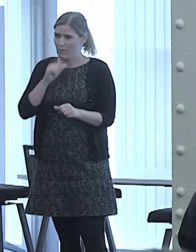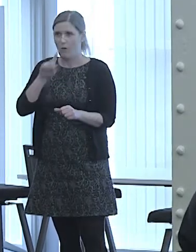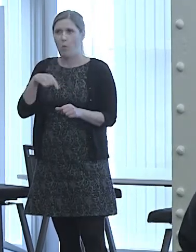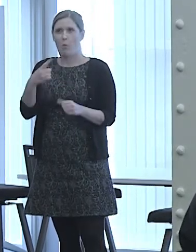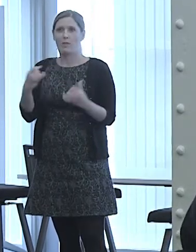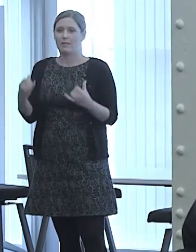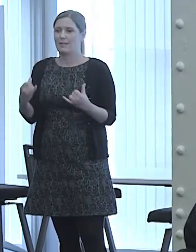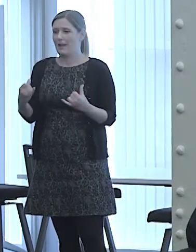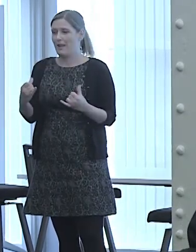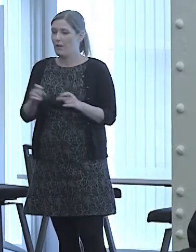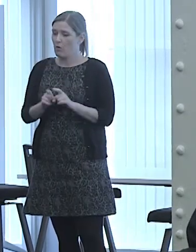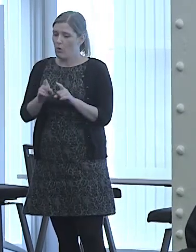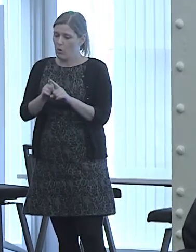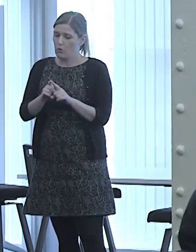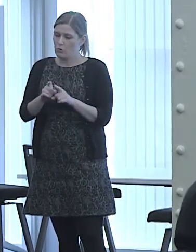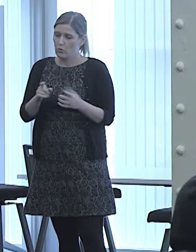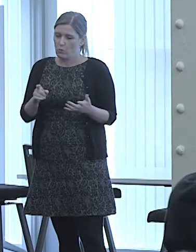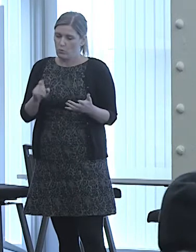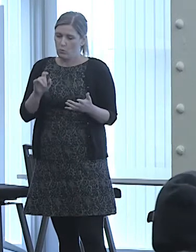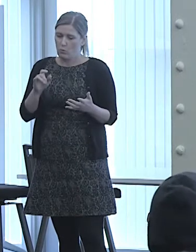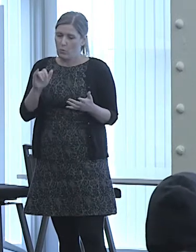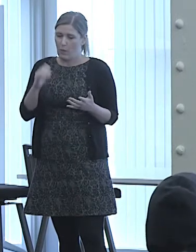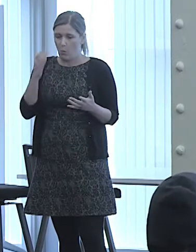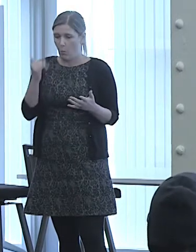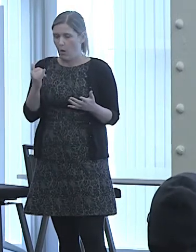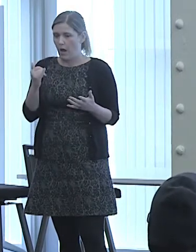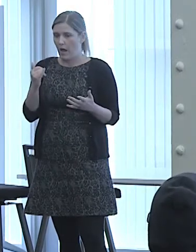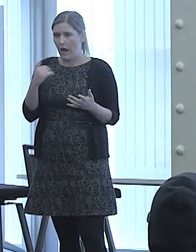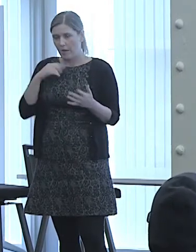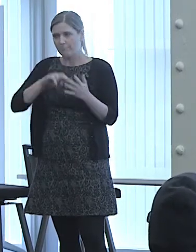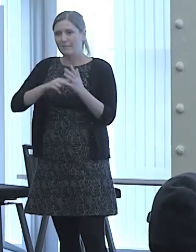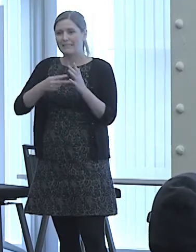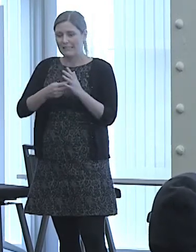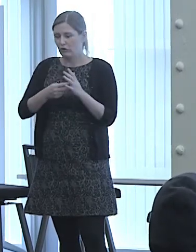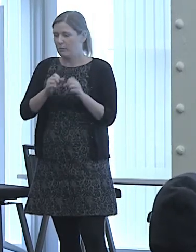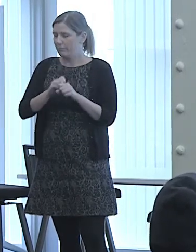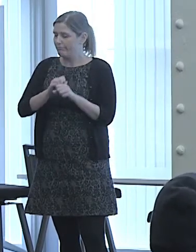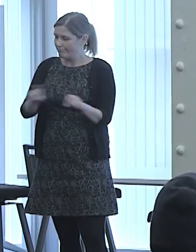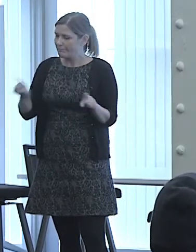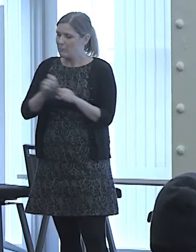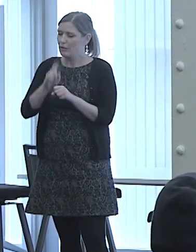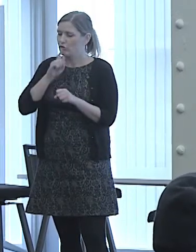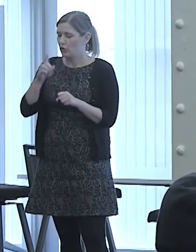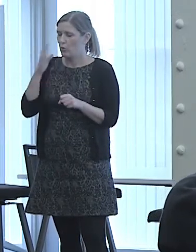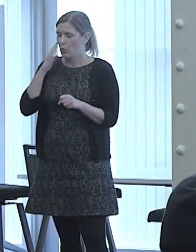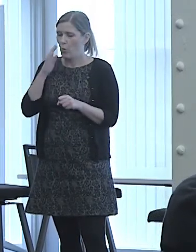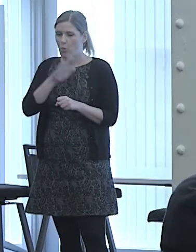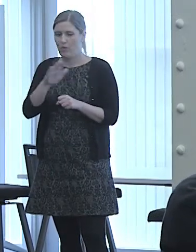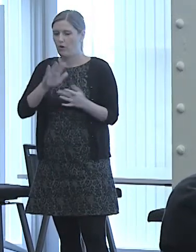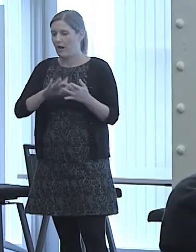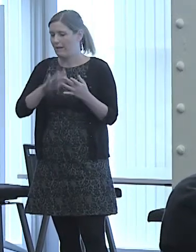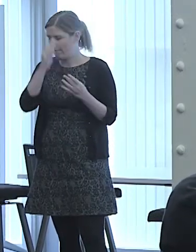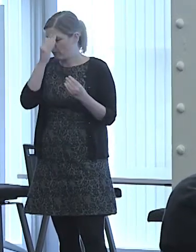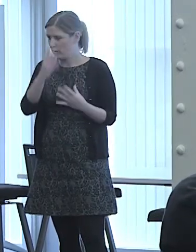so that's also why I potentially made the Twitter handles available to everyone.